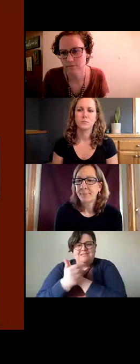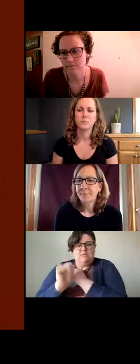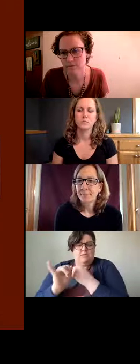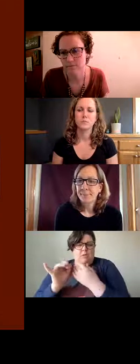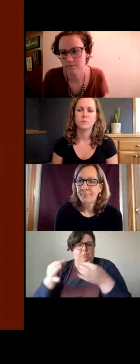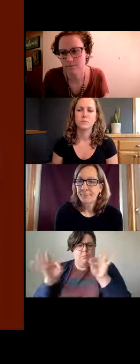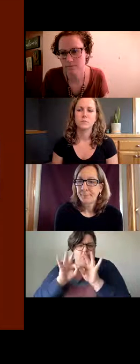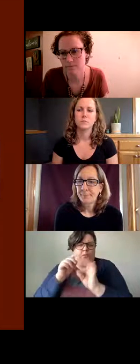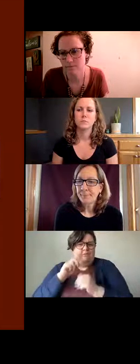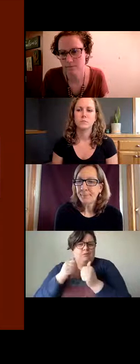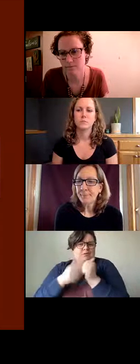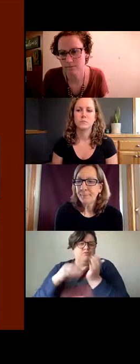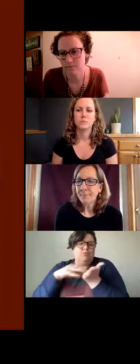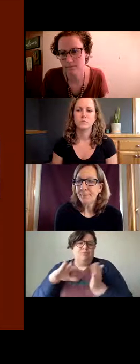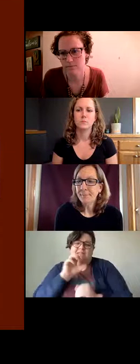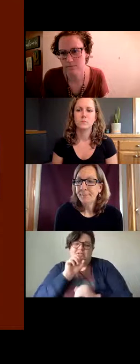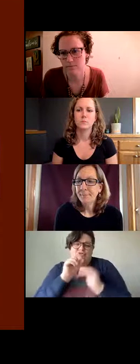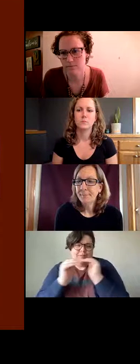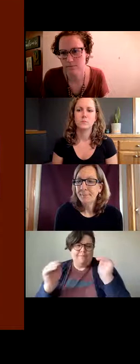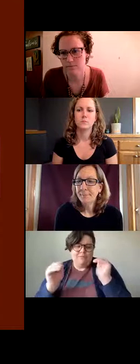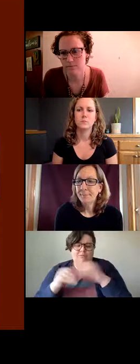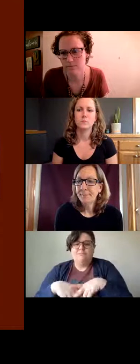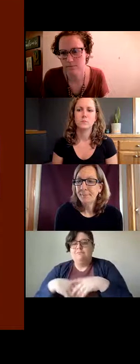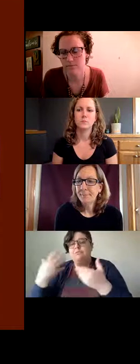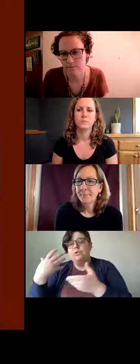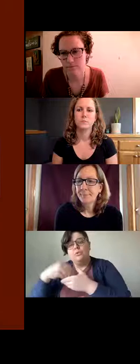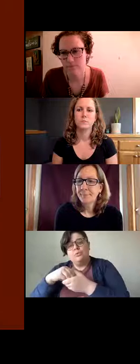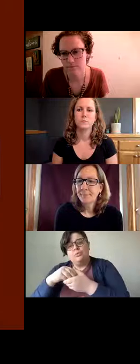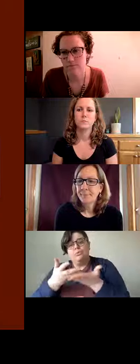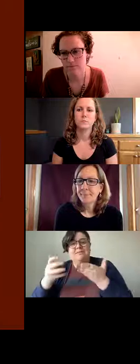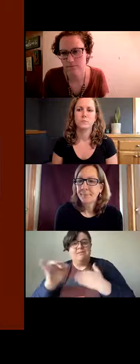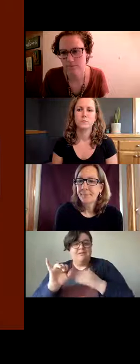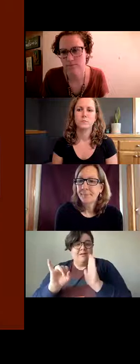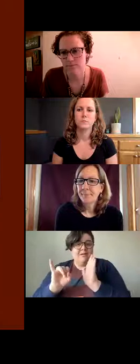And that incorporates lots of different skills that are important for kids to have.